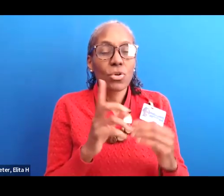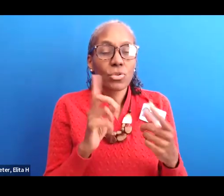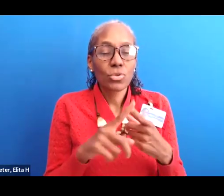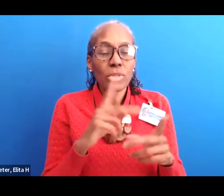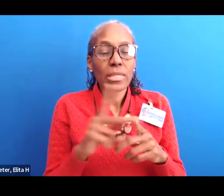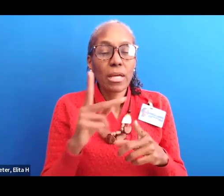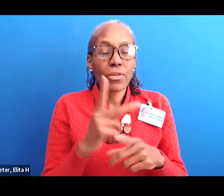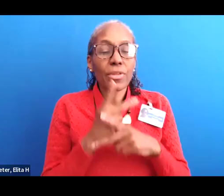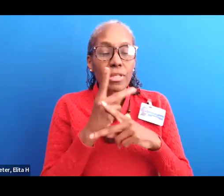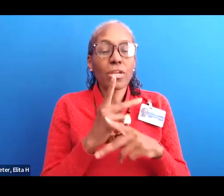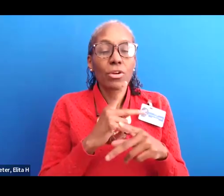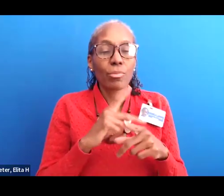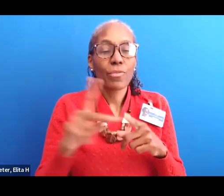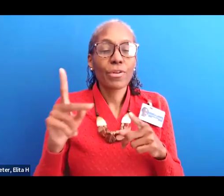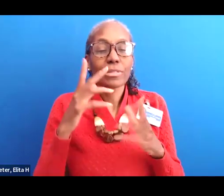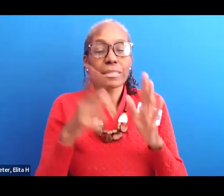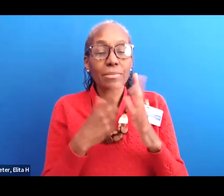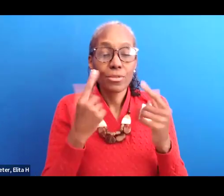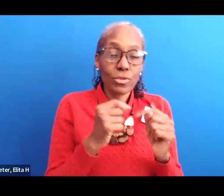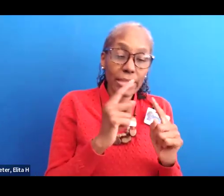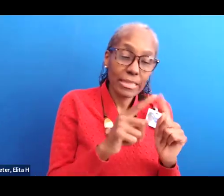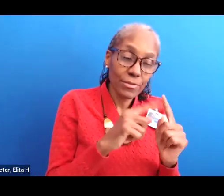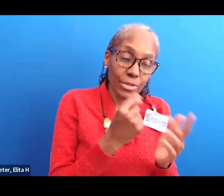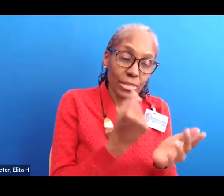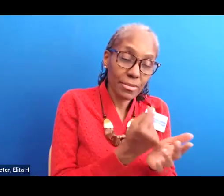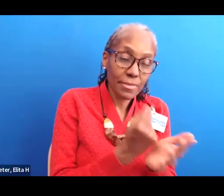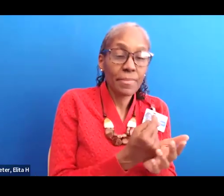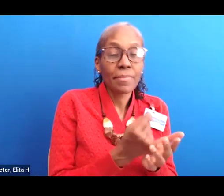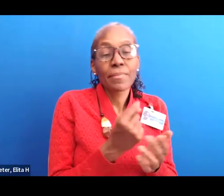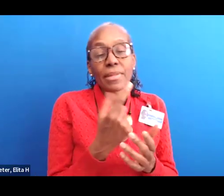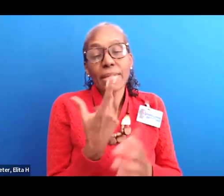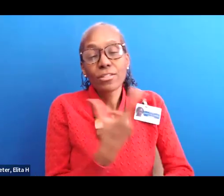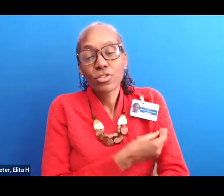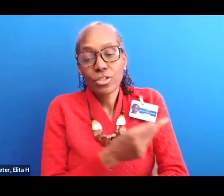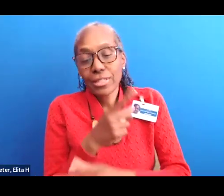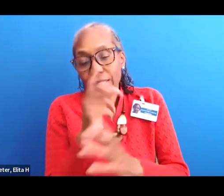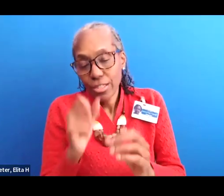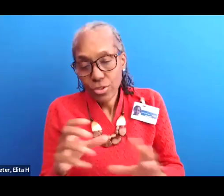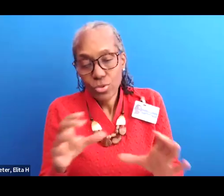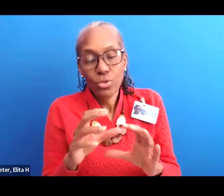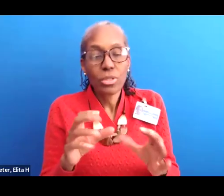Maybe they've tried different treatments. Sometimes there's injections they can do. There's all different kinds of things, but there are these doctors